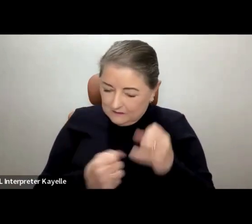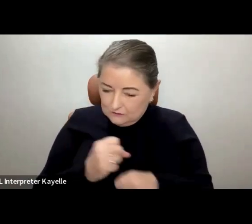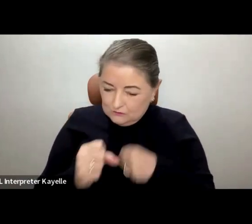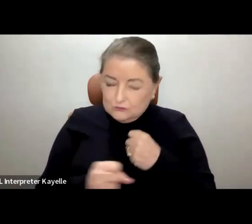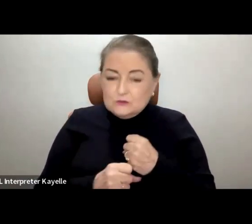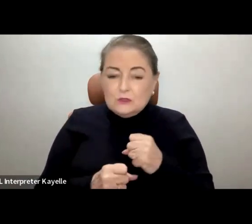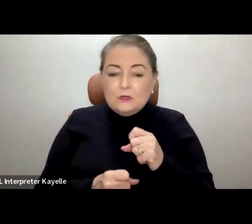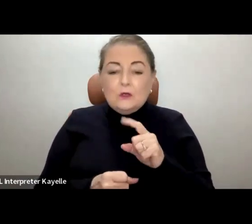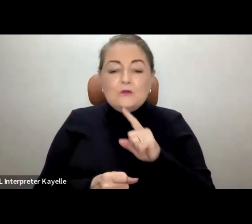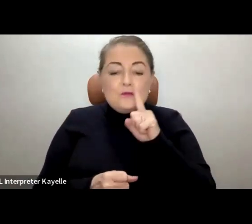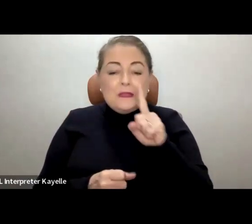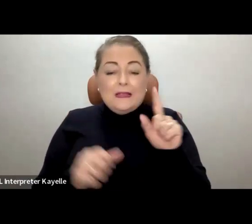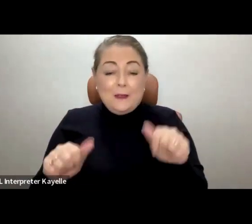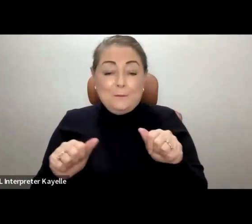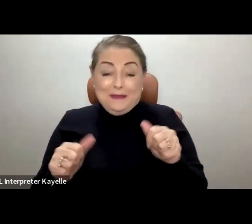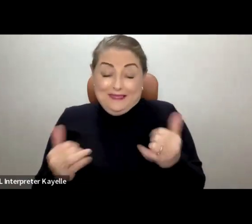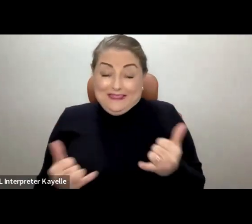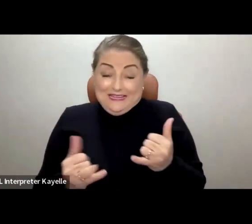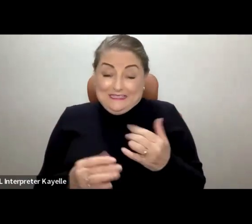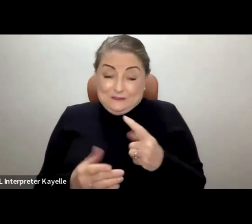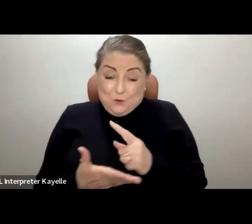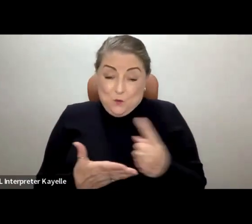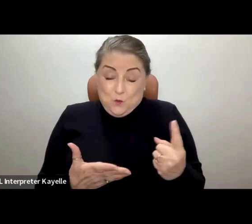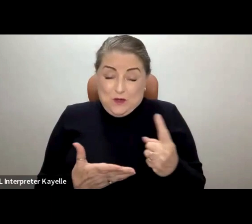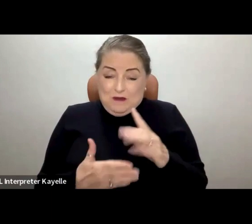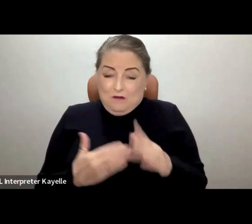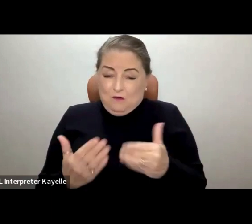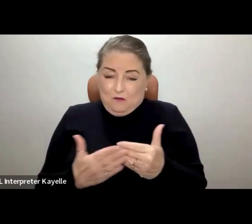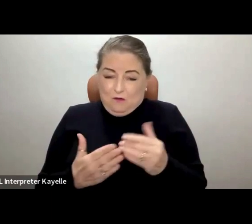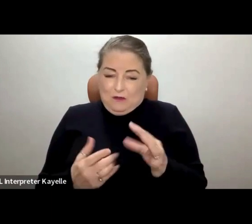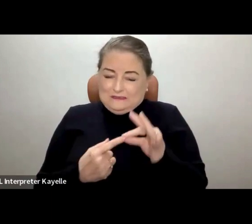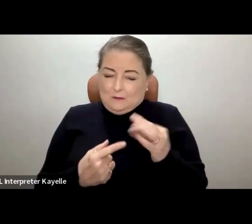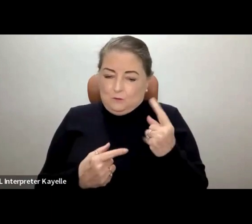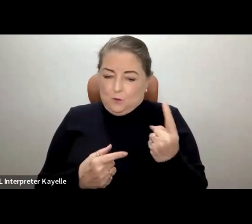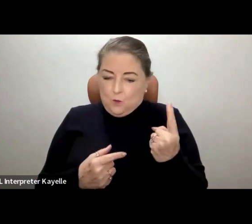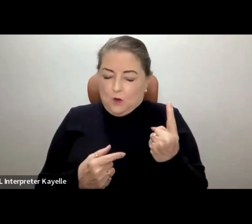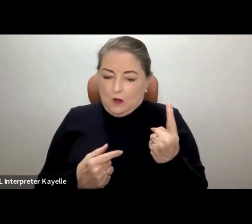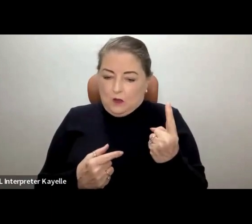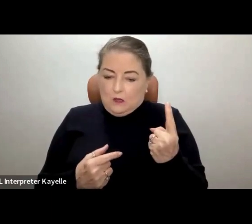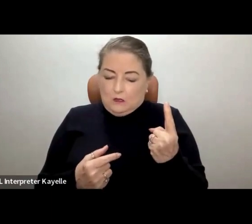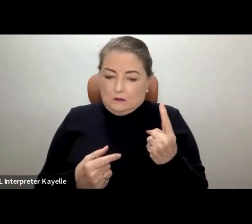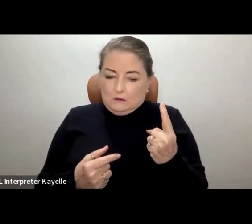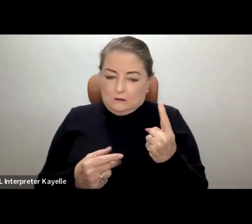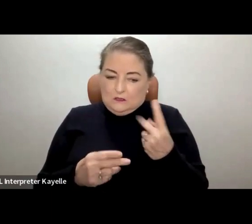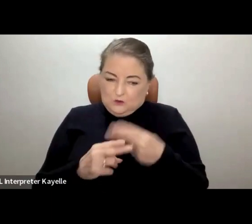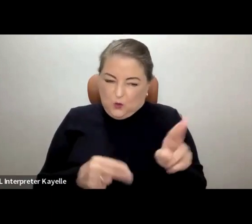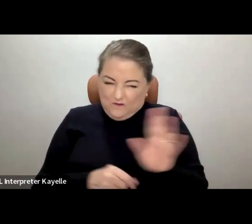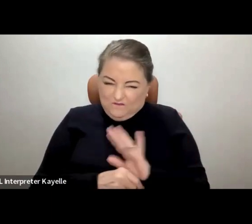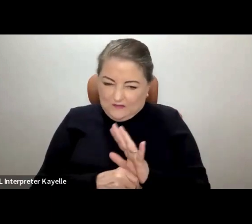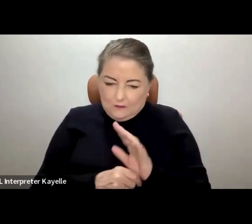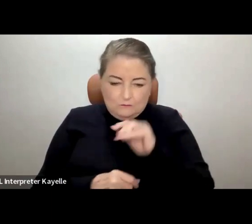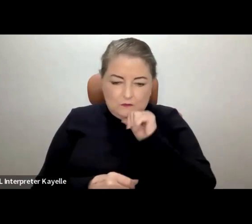New York running this week? Most of them are I think all but one it's and it's a short film, the one that's not screening on nine